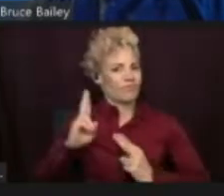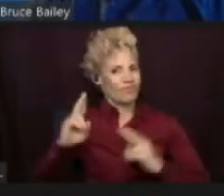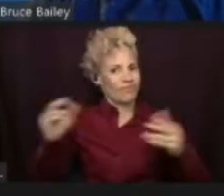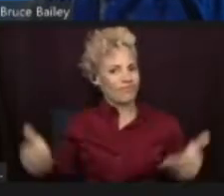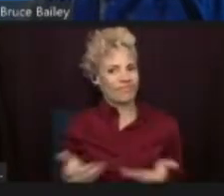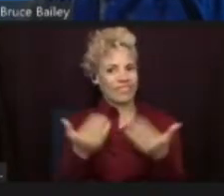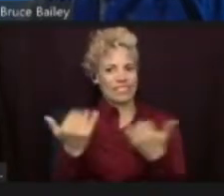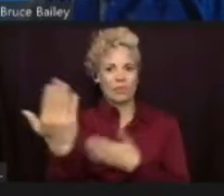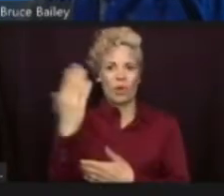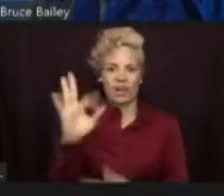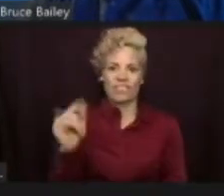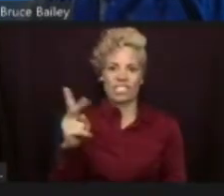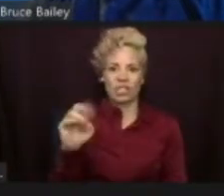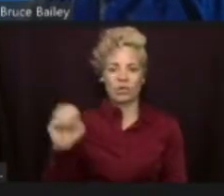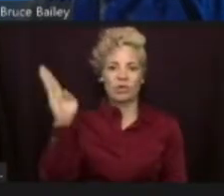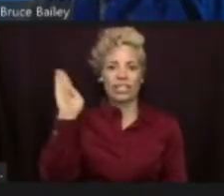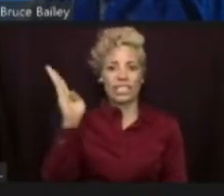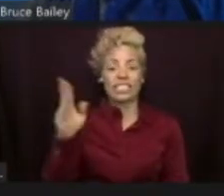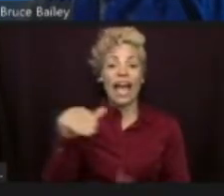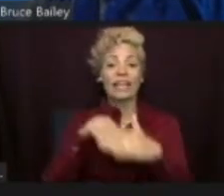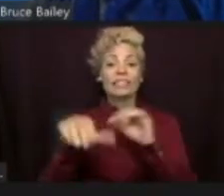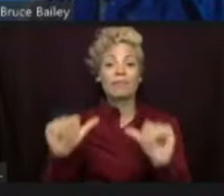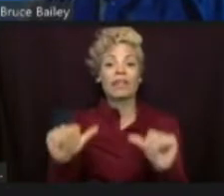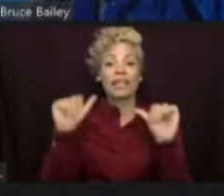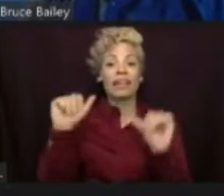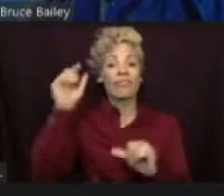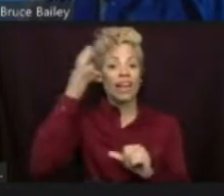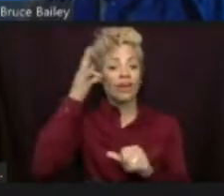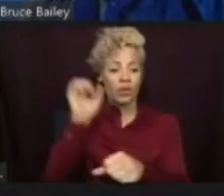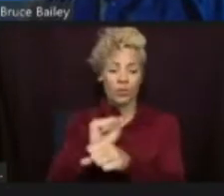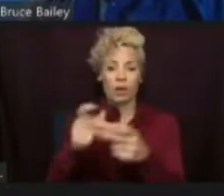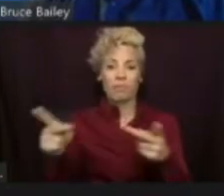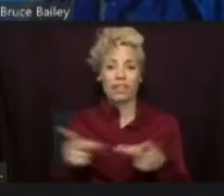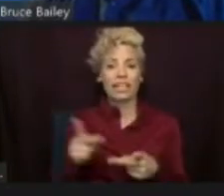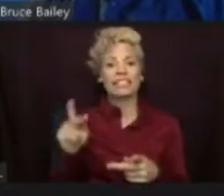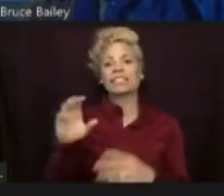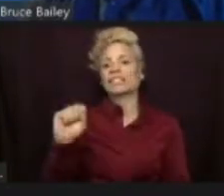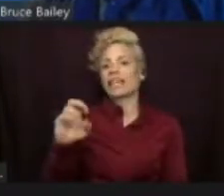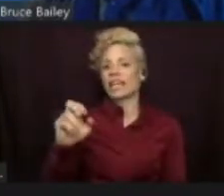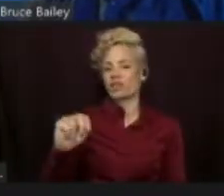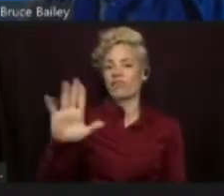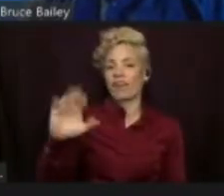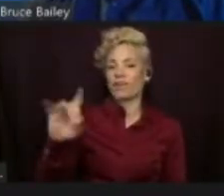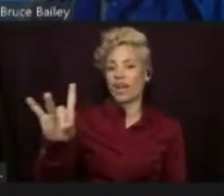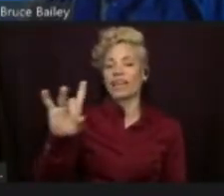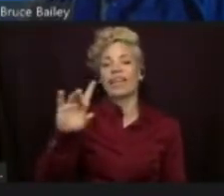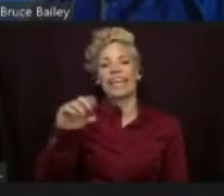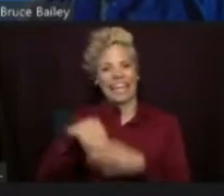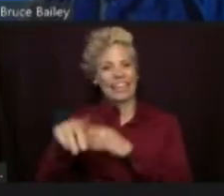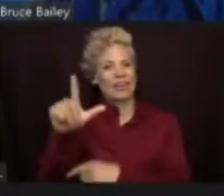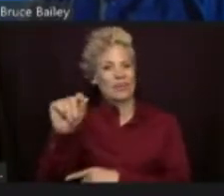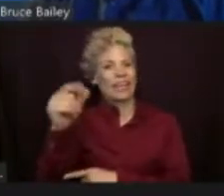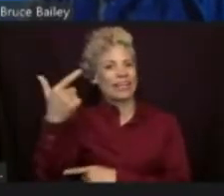"Accessibility in the Federal Workplace," Section 508, in 2021, presented by the U.S. Access Board.